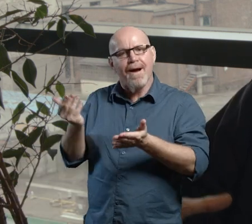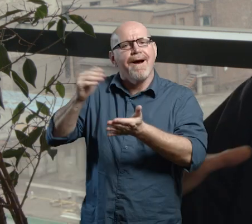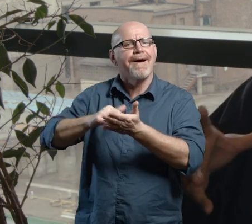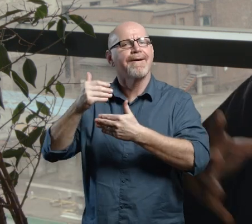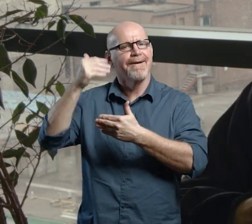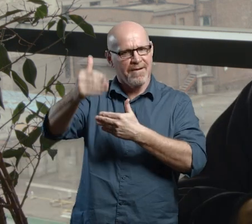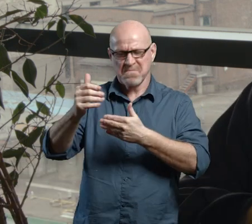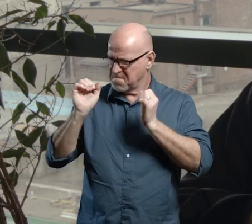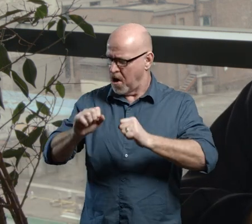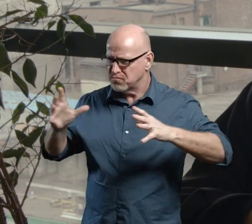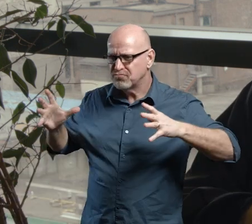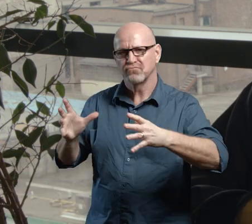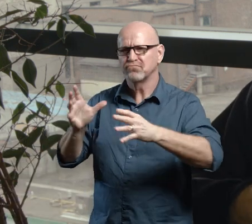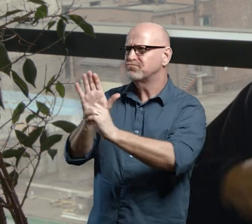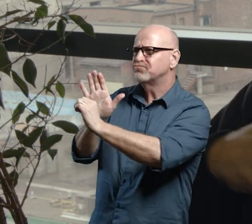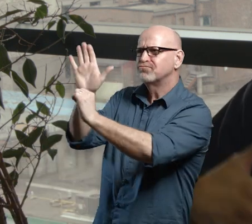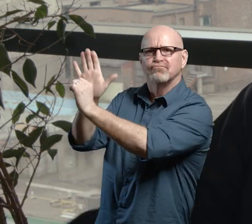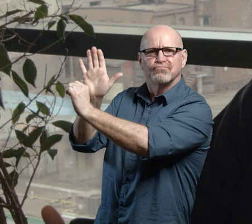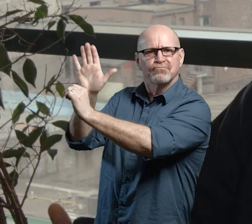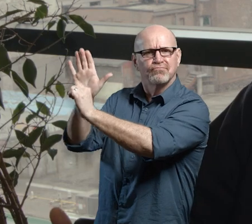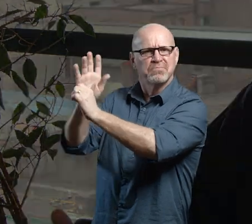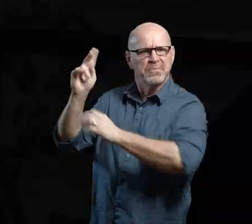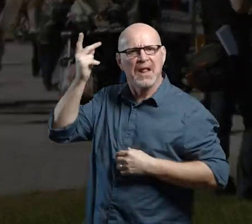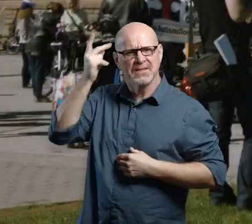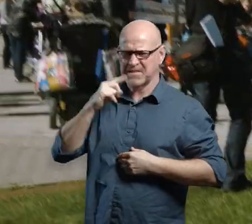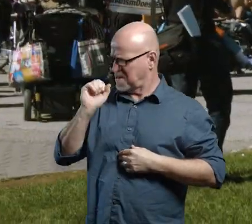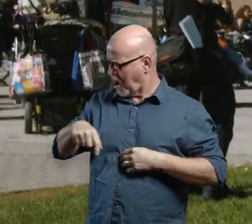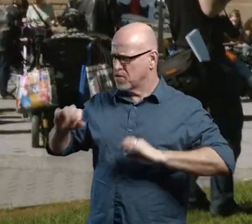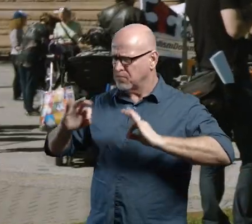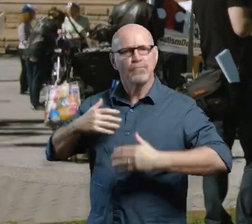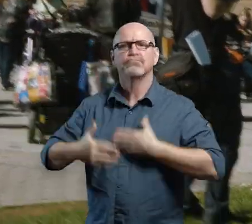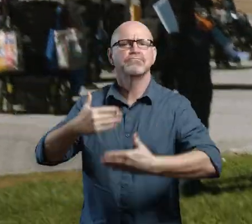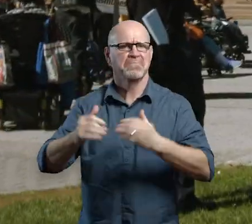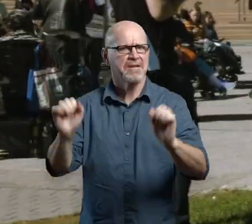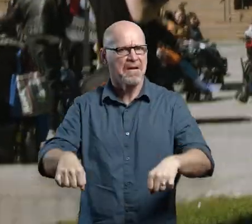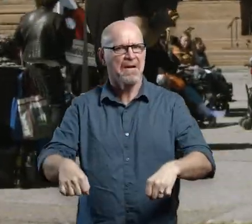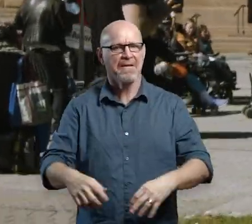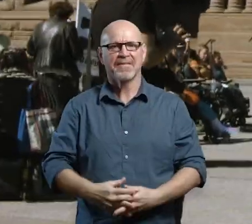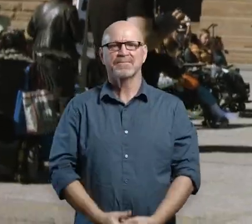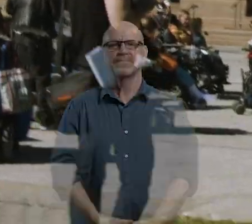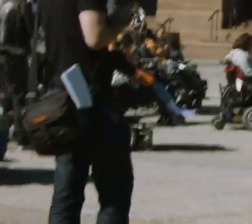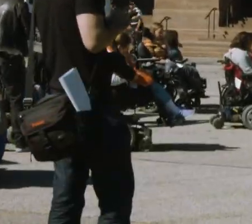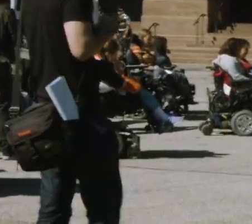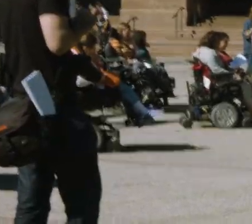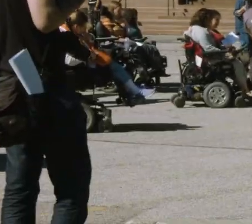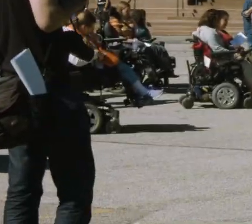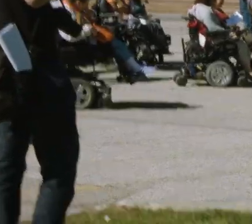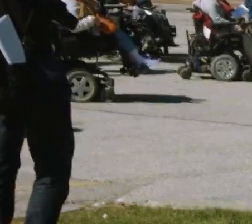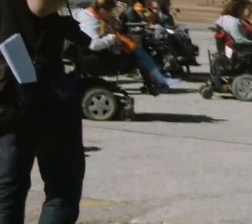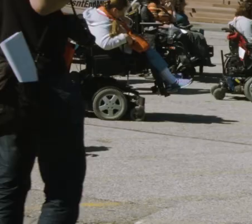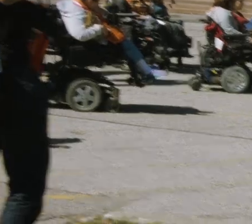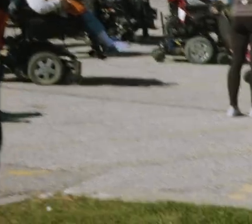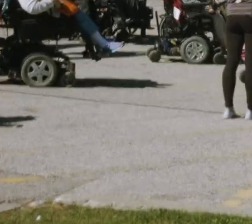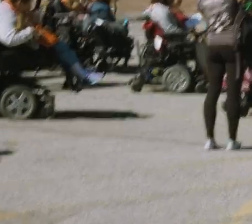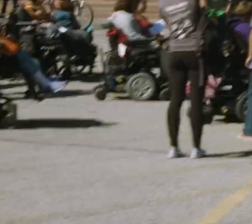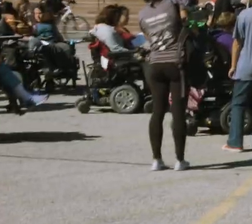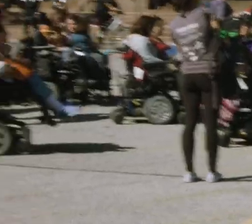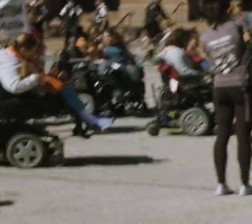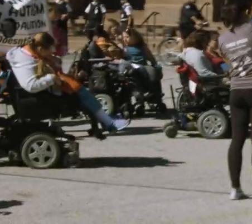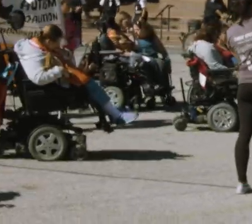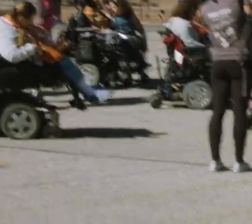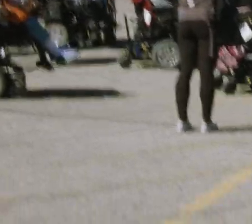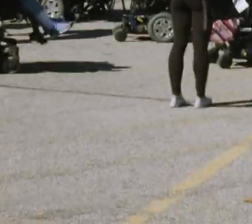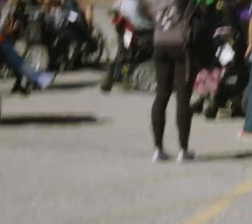is the potential to do great political change. >>We have tape as well, if anyone wants to tape the side of their chairs. >>We don't.